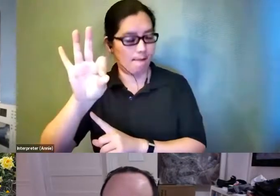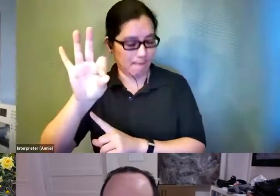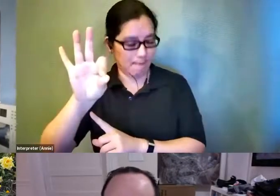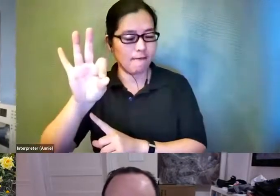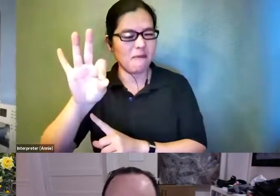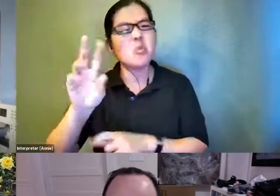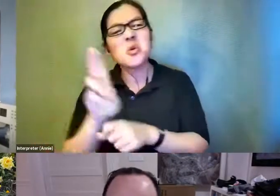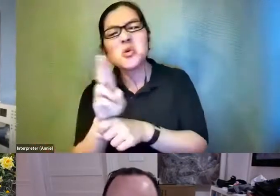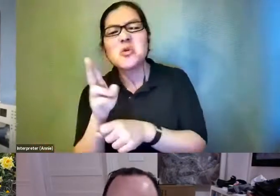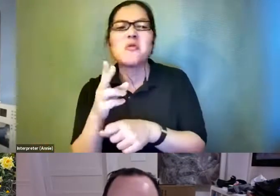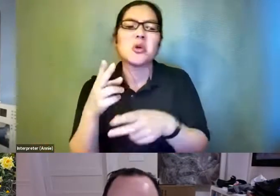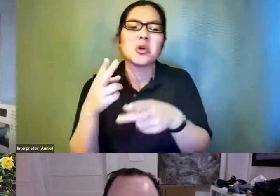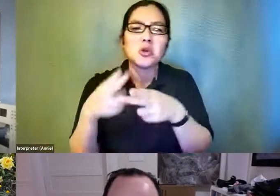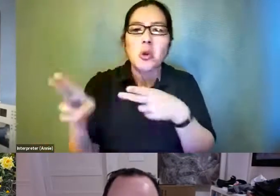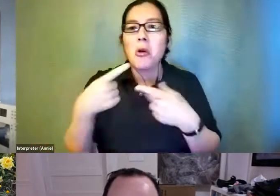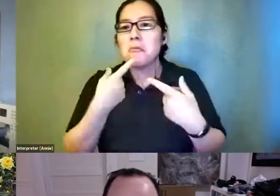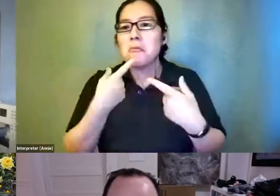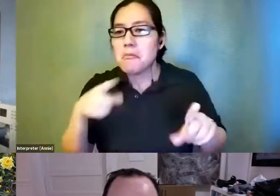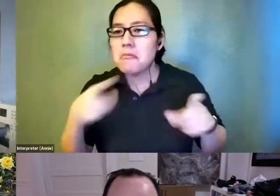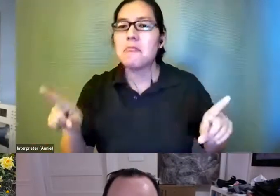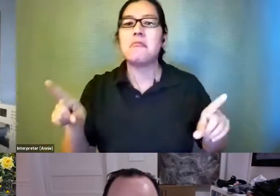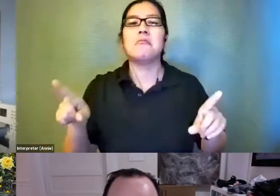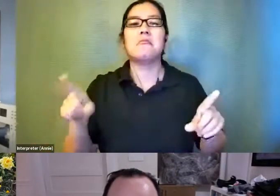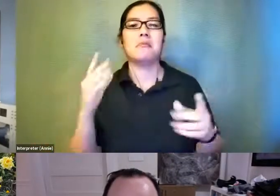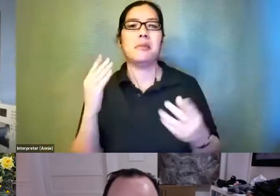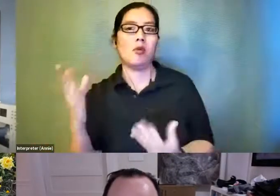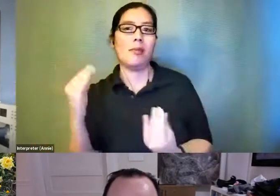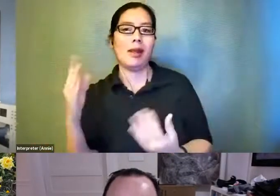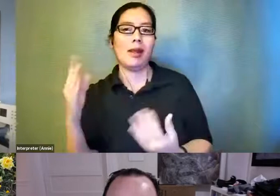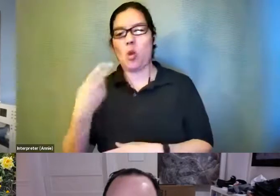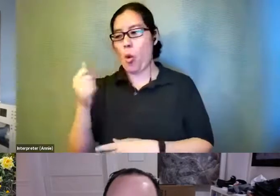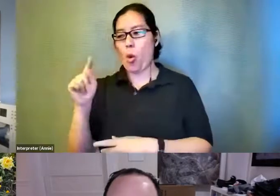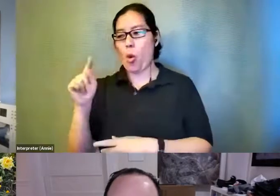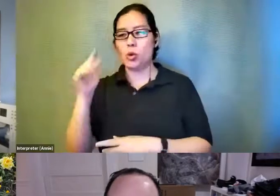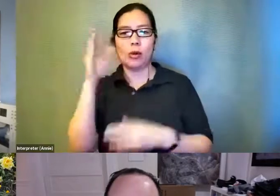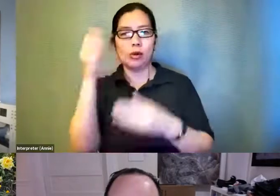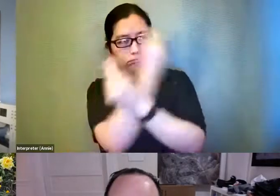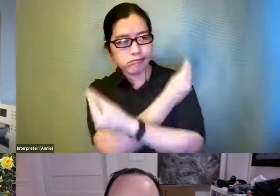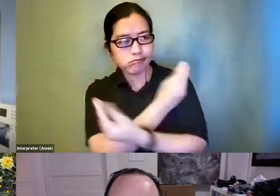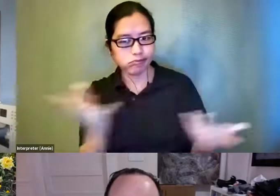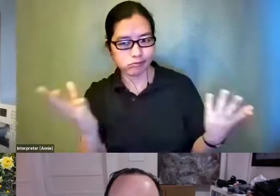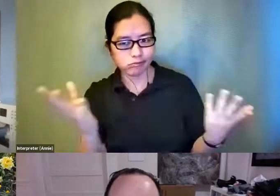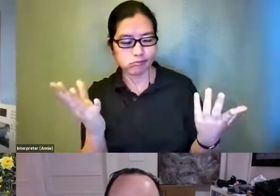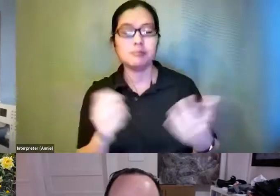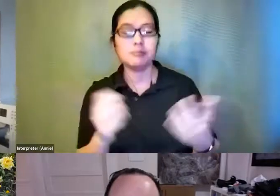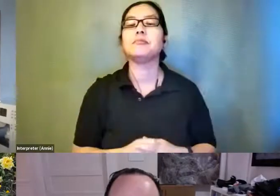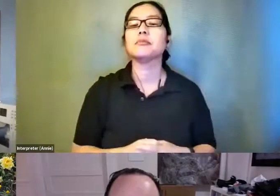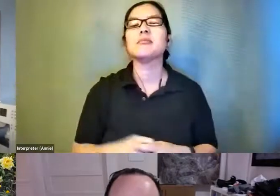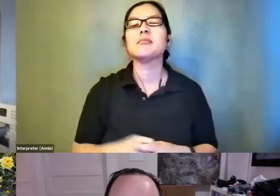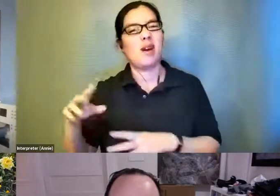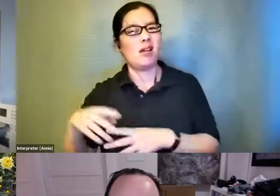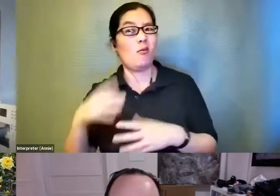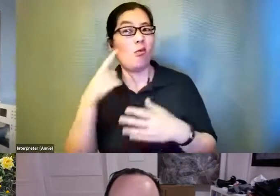pertinent information that the host will be wanting to share with you all. But otherwise we have that turned off. It's not